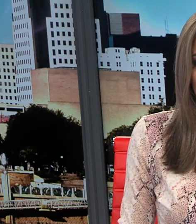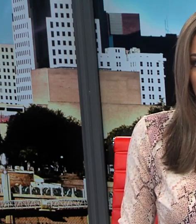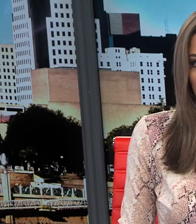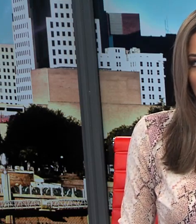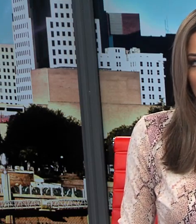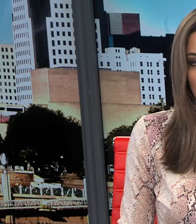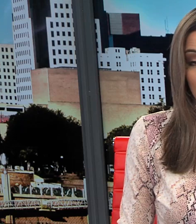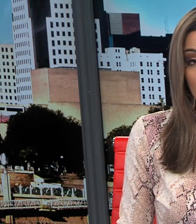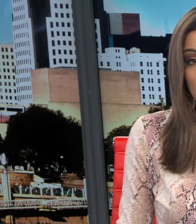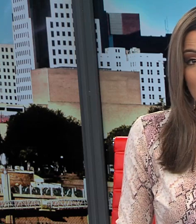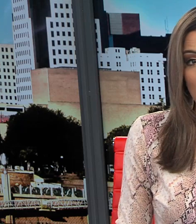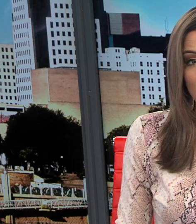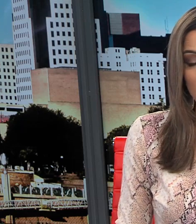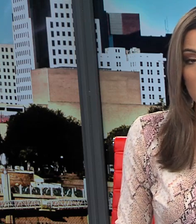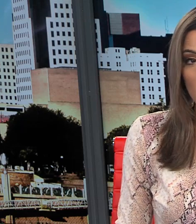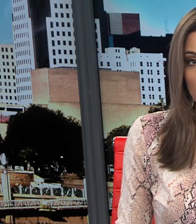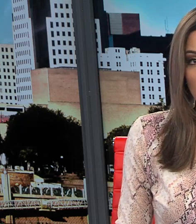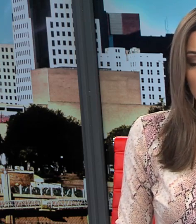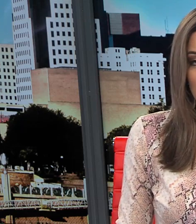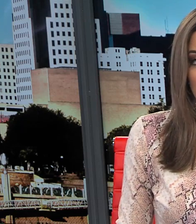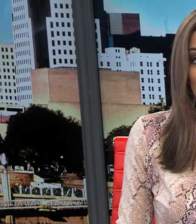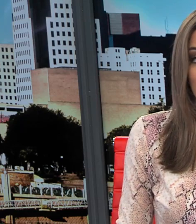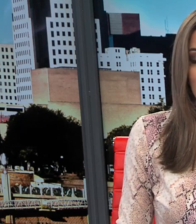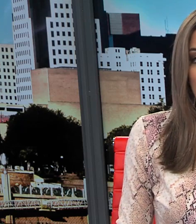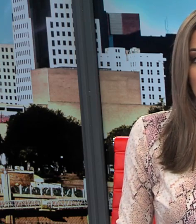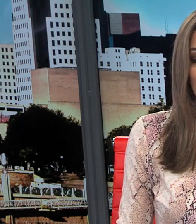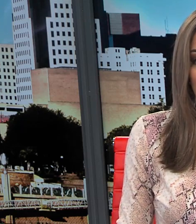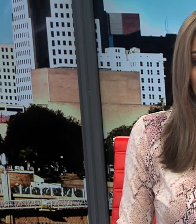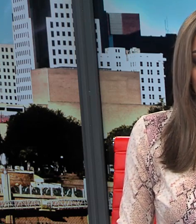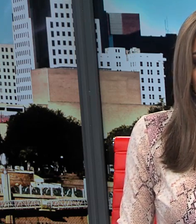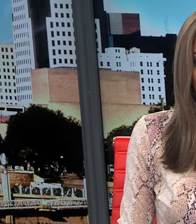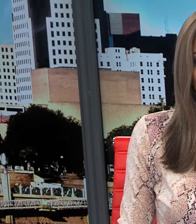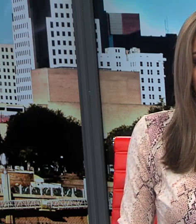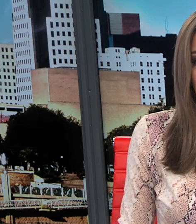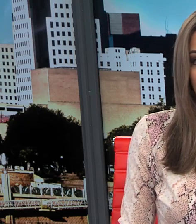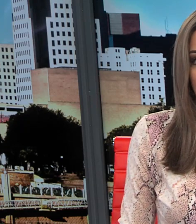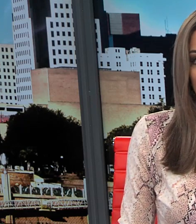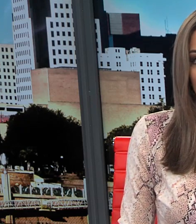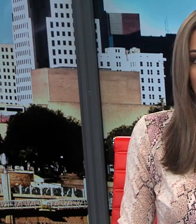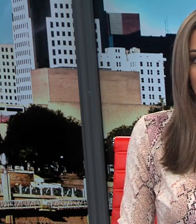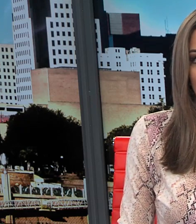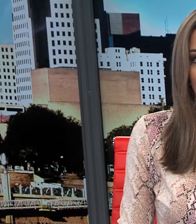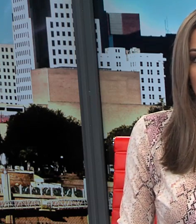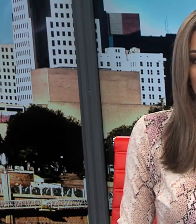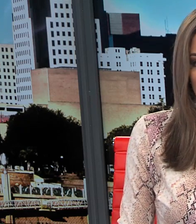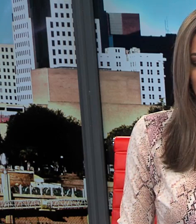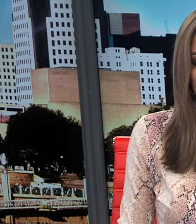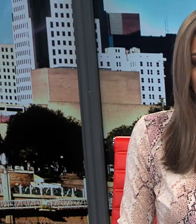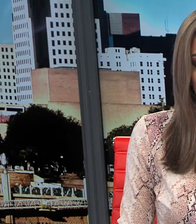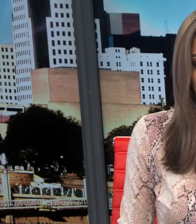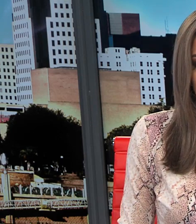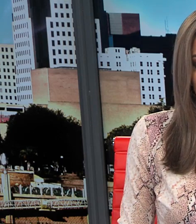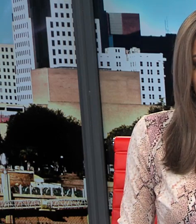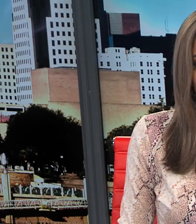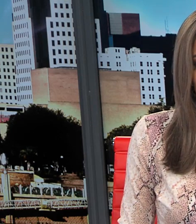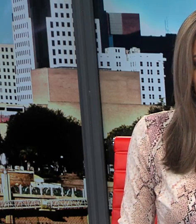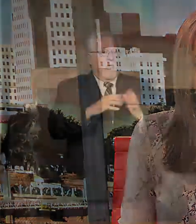EDWARDS SAY THAT'S NO DIFFERENT IN LOUISIANA.... AND MOVING FORWARD .....MORE TESTING WILL BE DONE AT THESE FACILITIES..(Gov. John Bel Edwards)"What you see in Louisiana I don